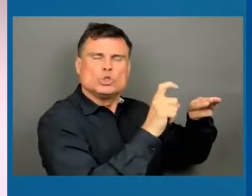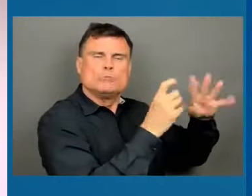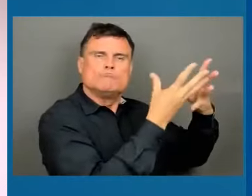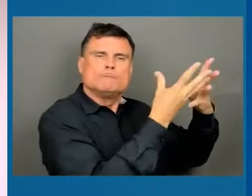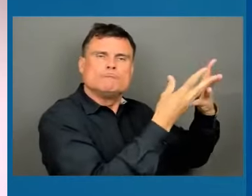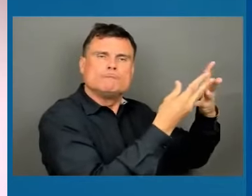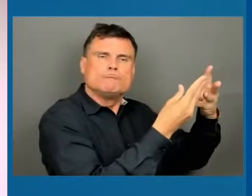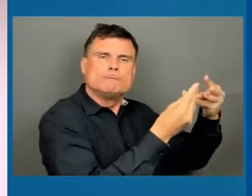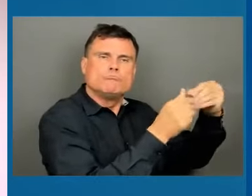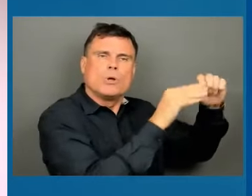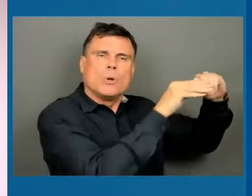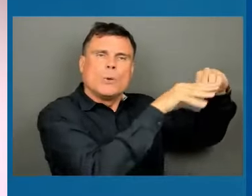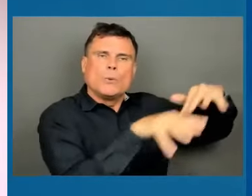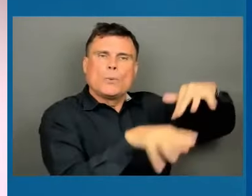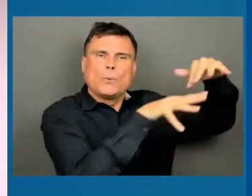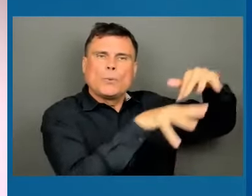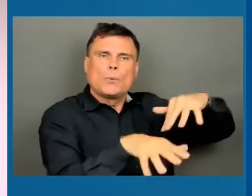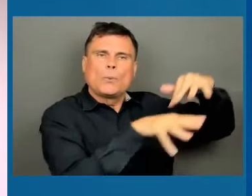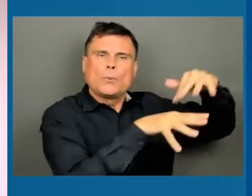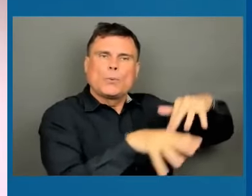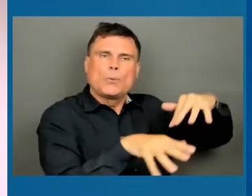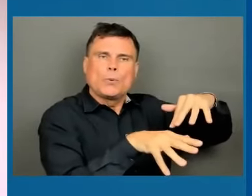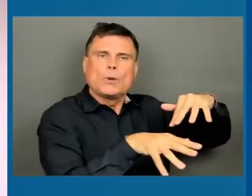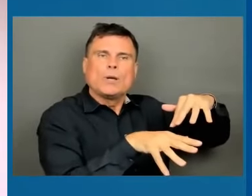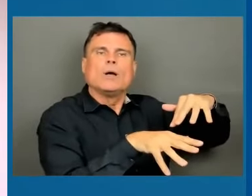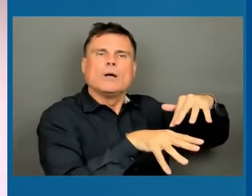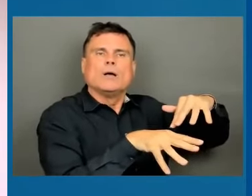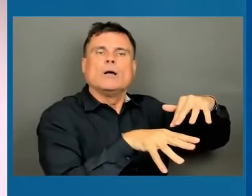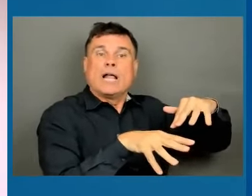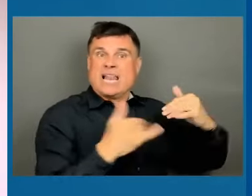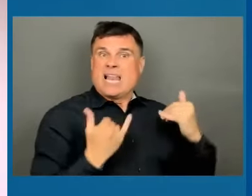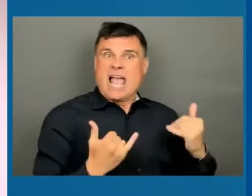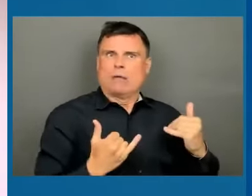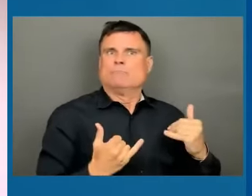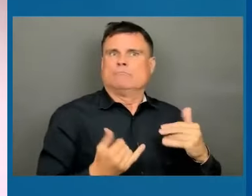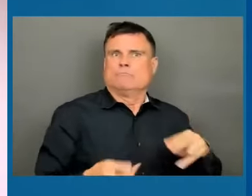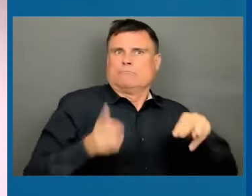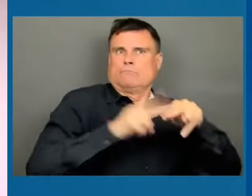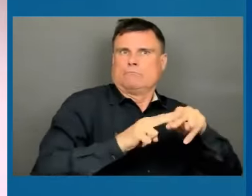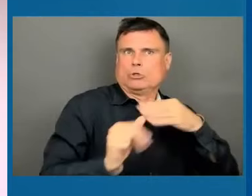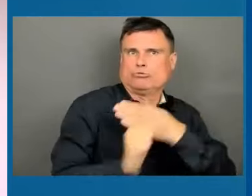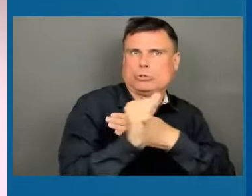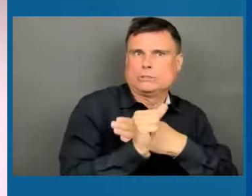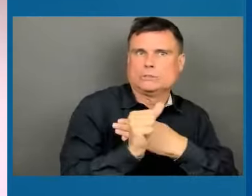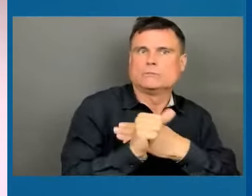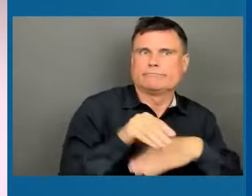the river forecast center released our June 1st snow b